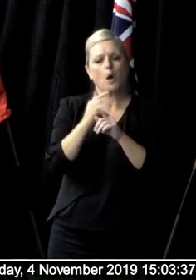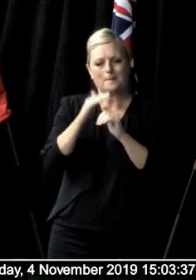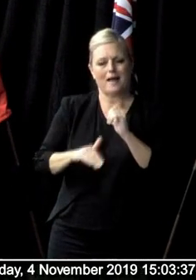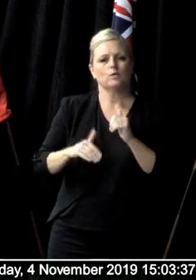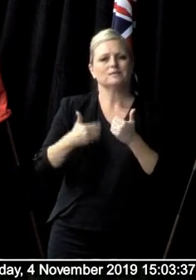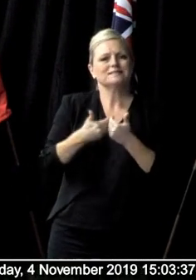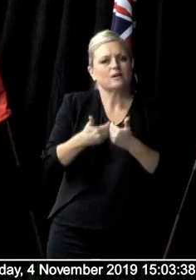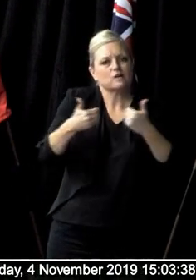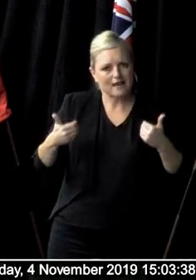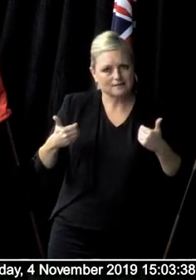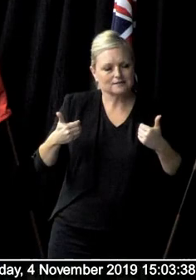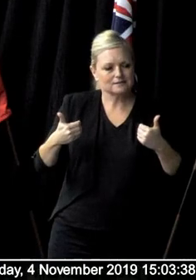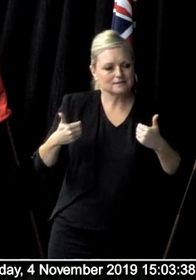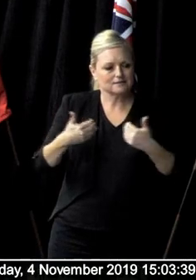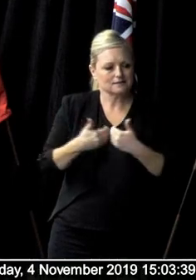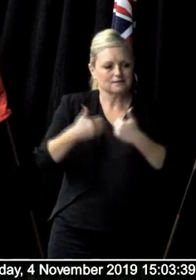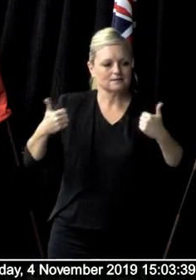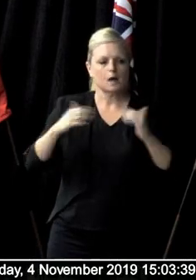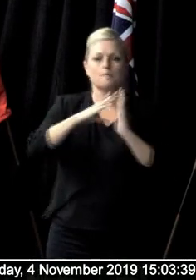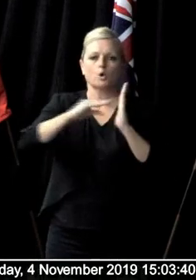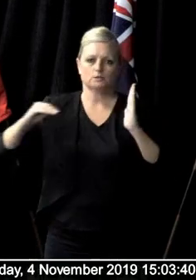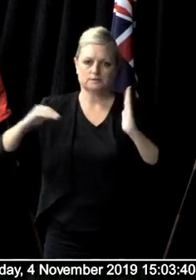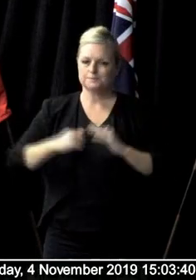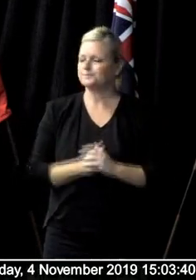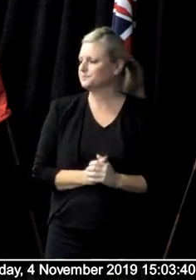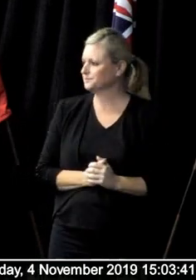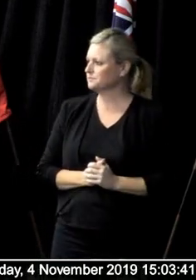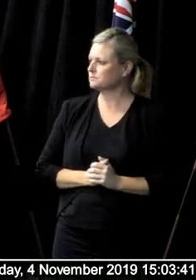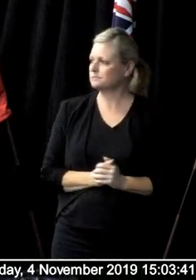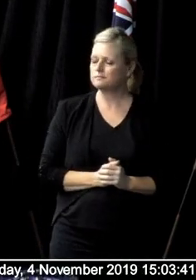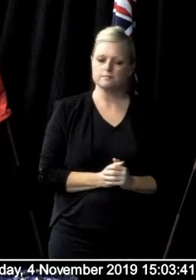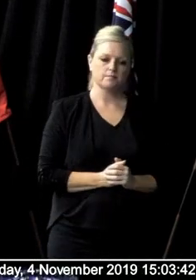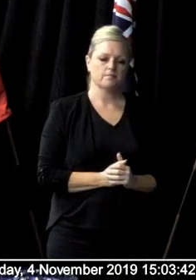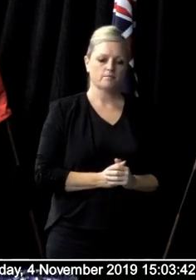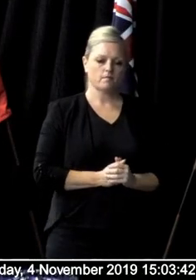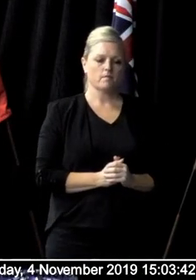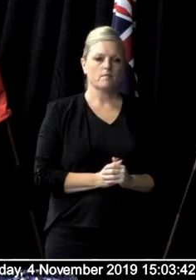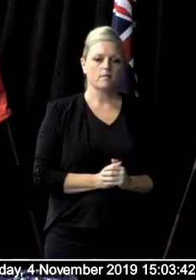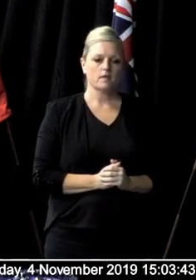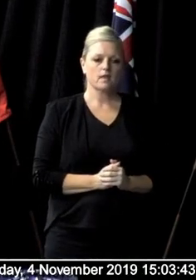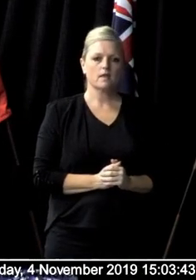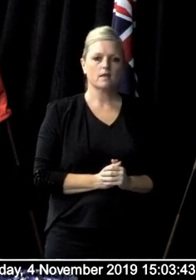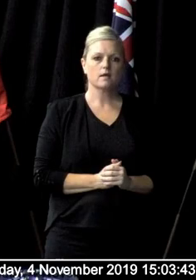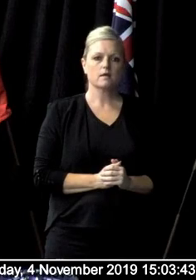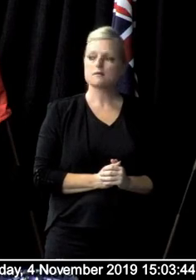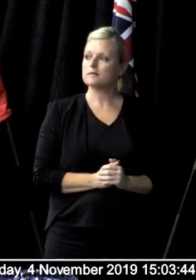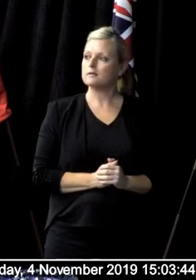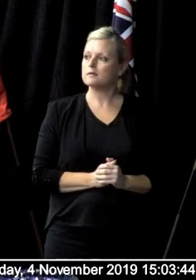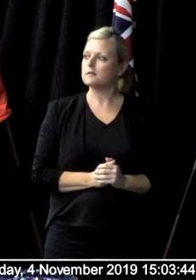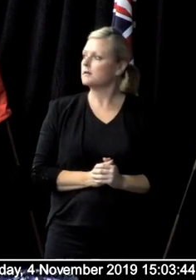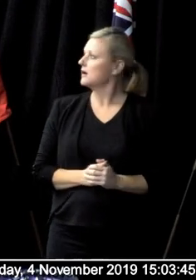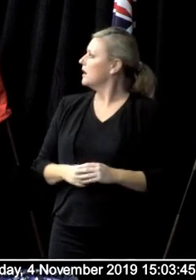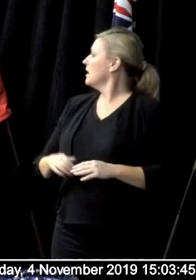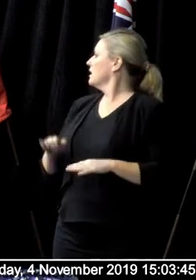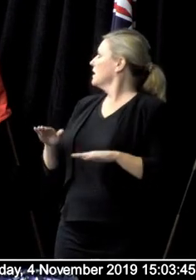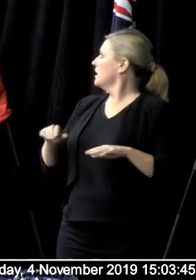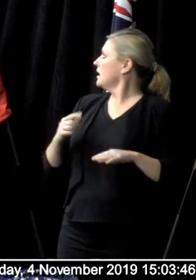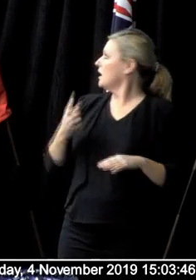Before you do that can I just ask a question.